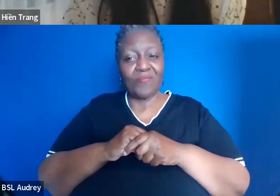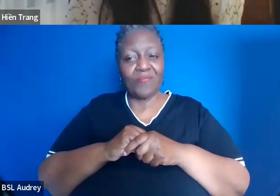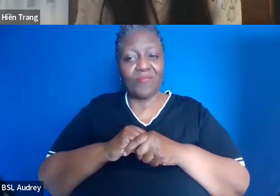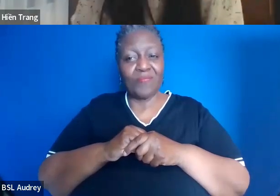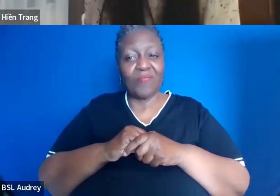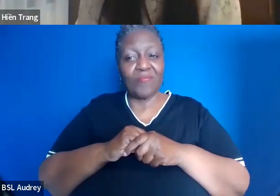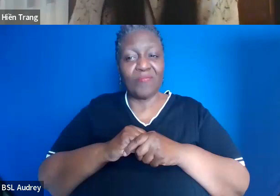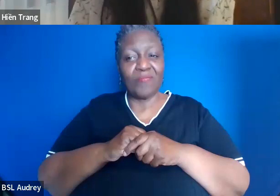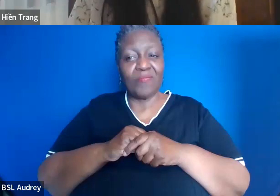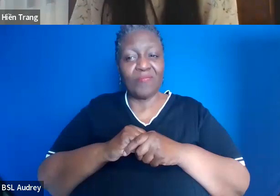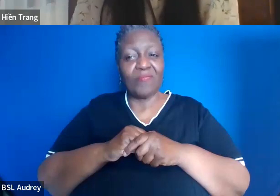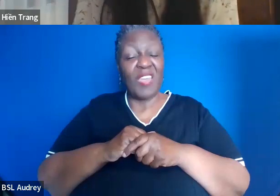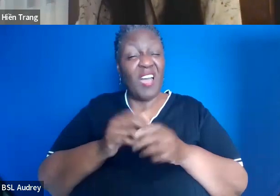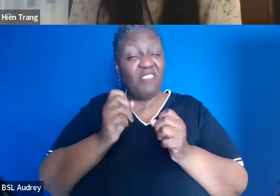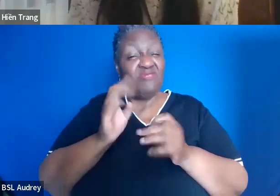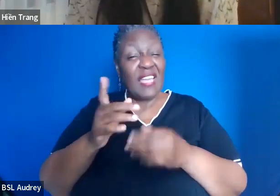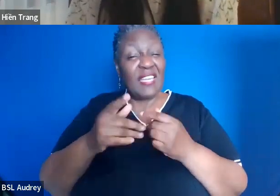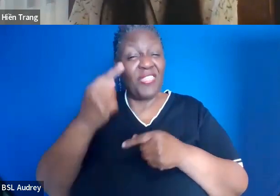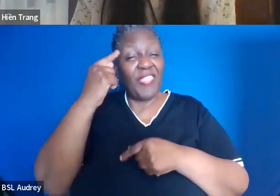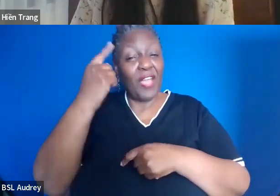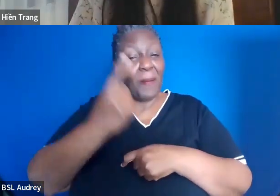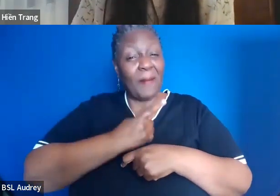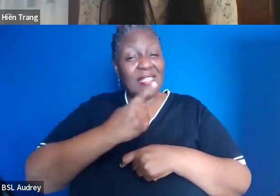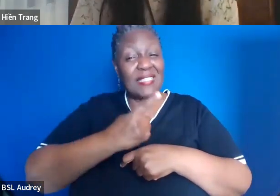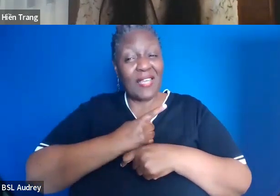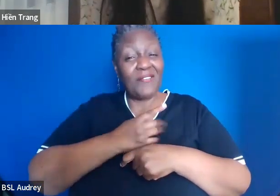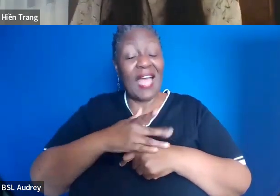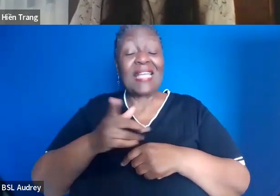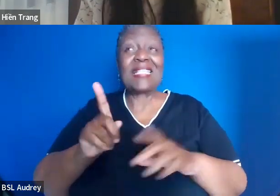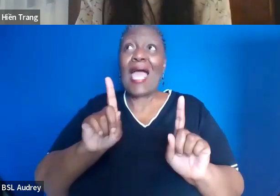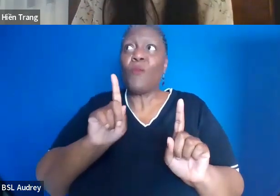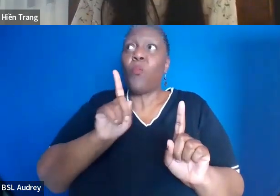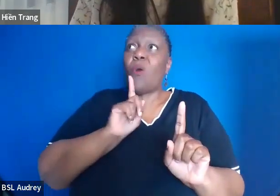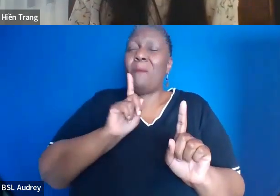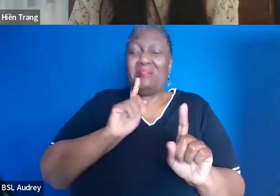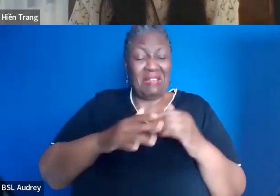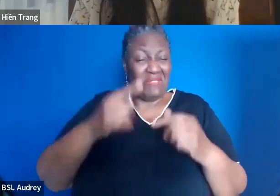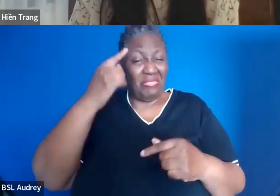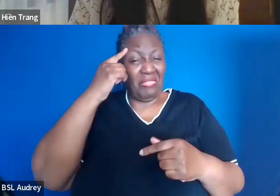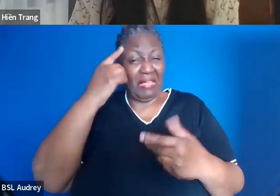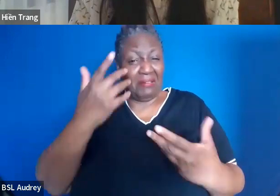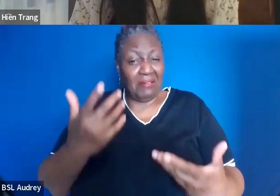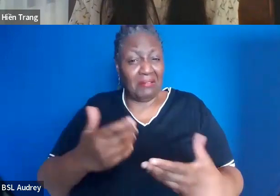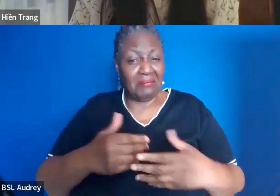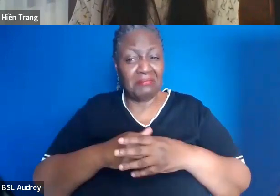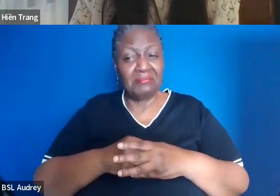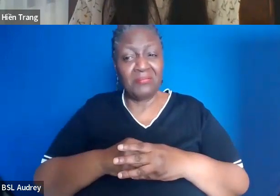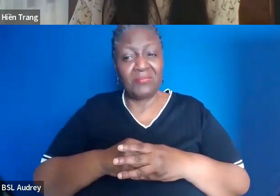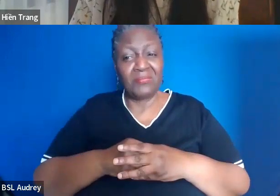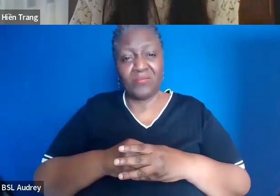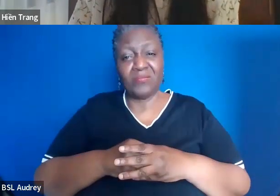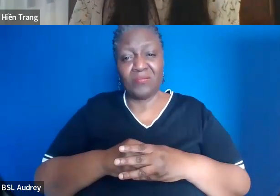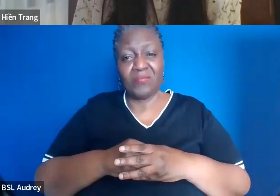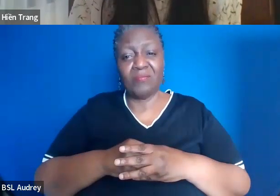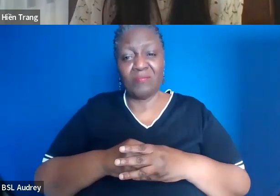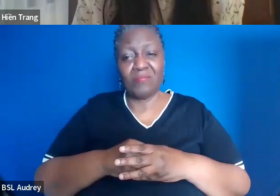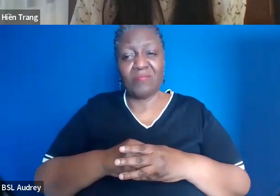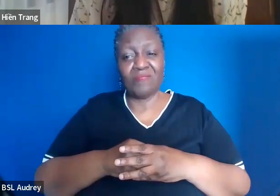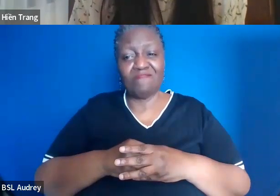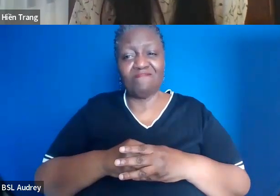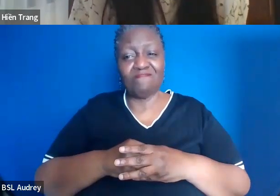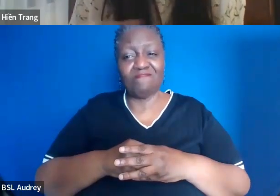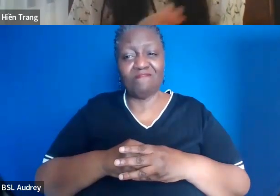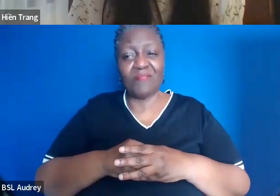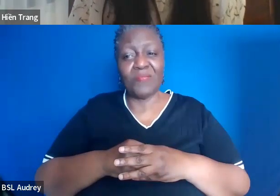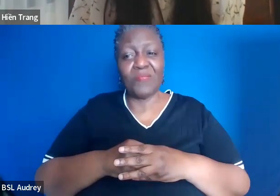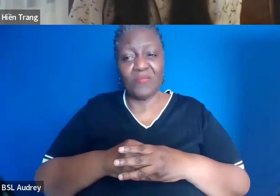myself I I rarely think about myself as a woman to be honest uh but I think like when I reread